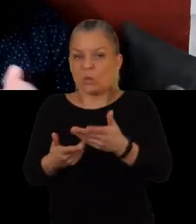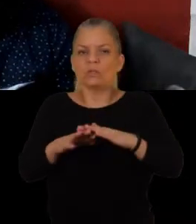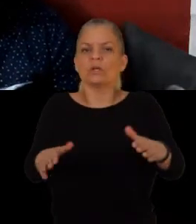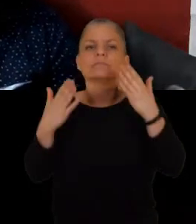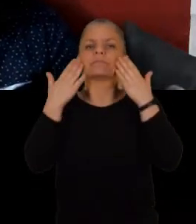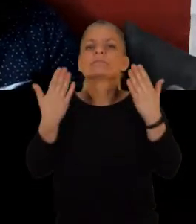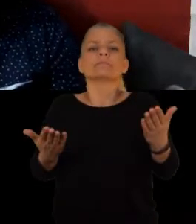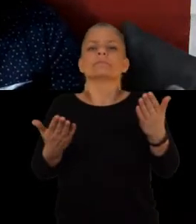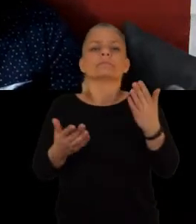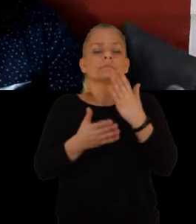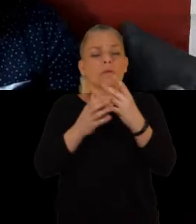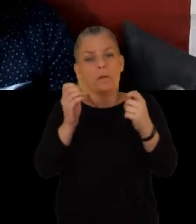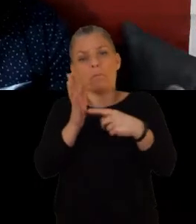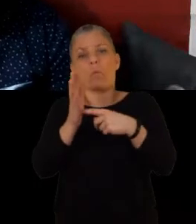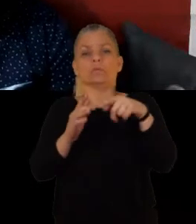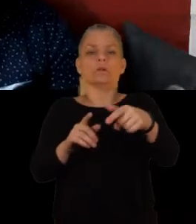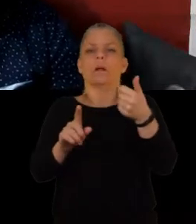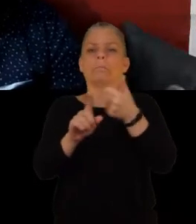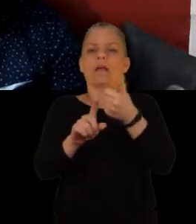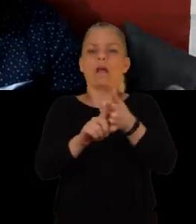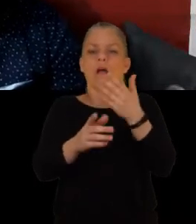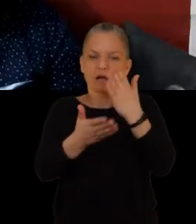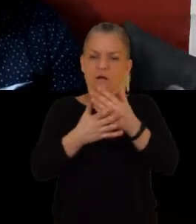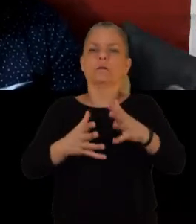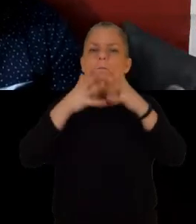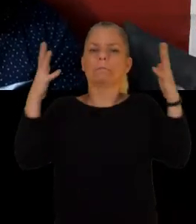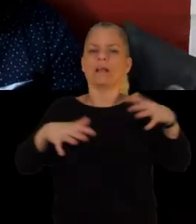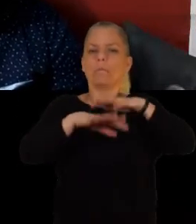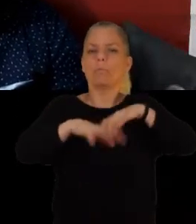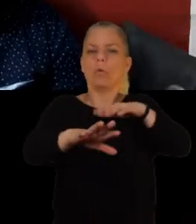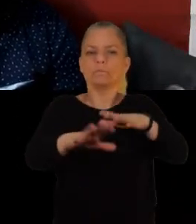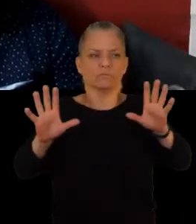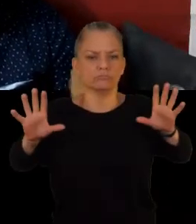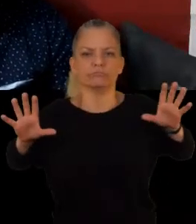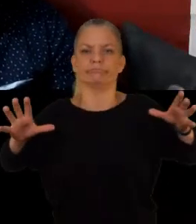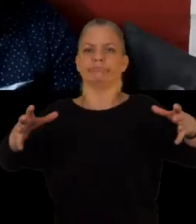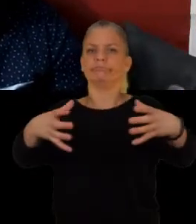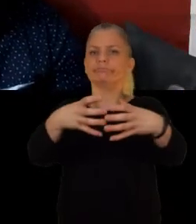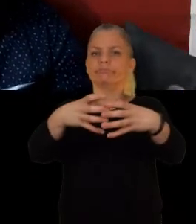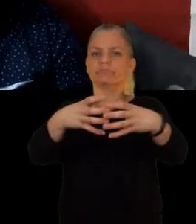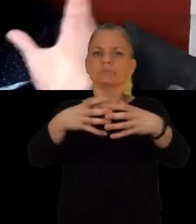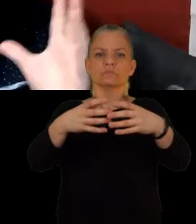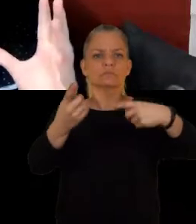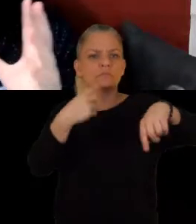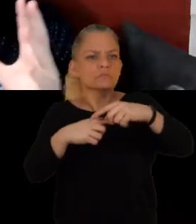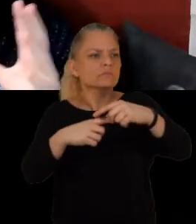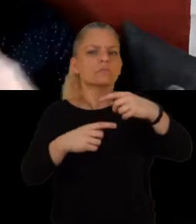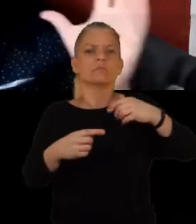do it or not what i think is really important is peer support is it's a it's a big it's a big